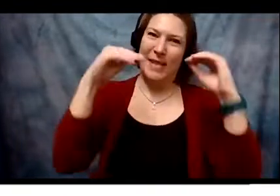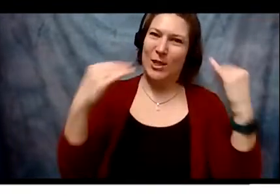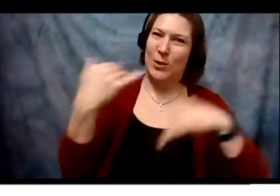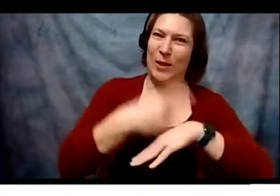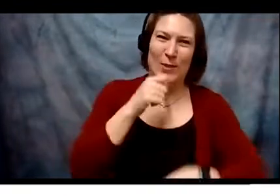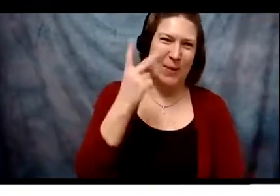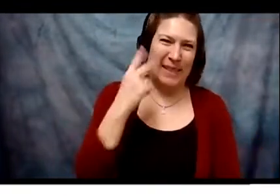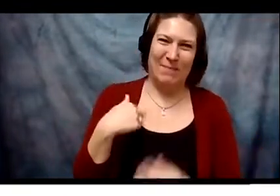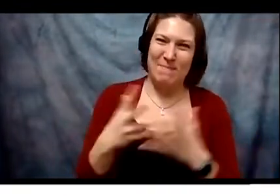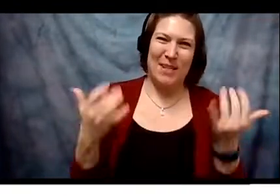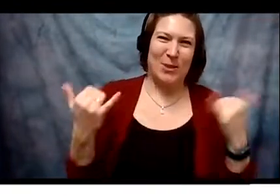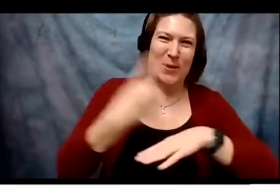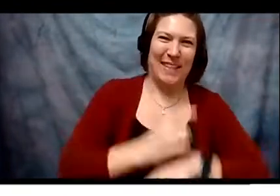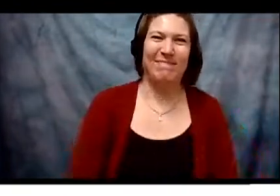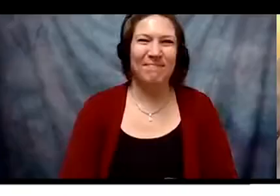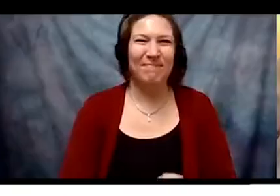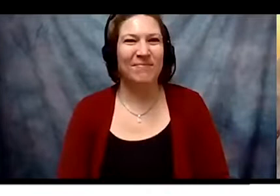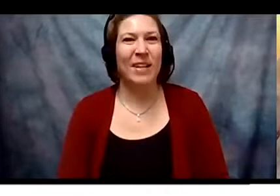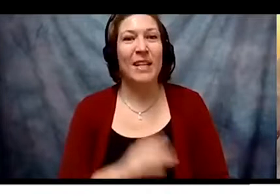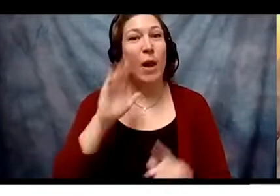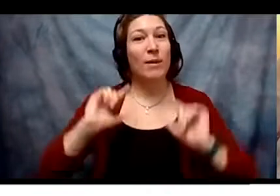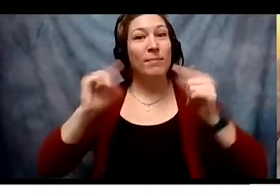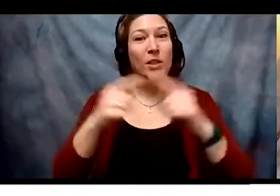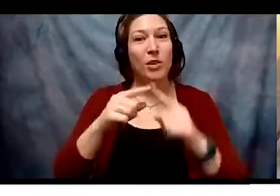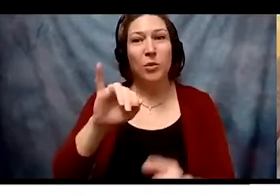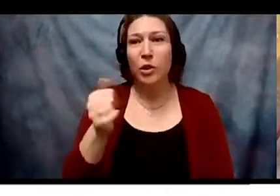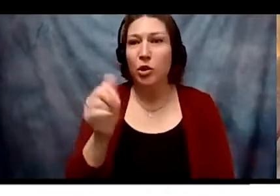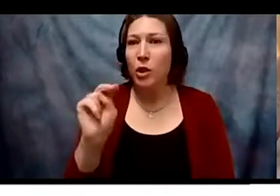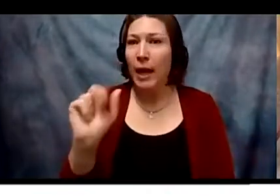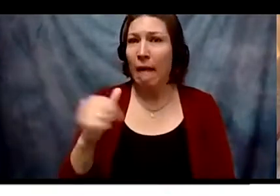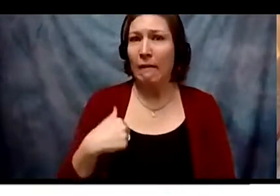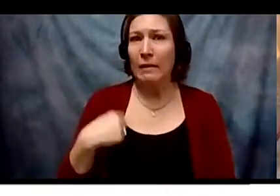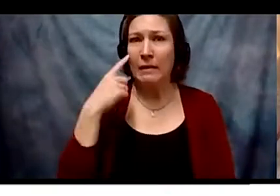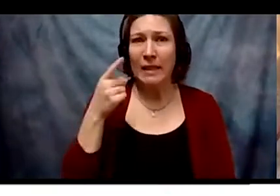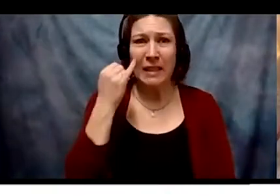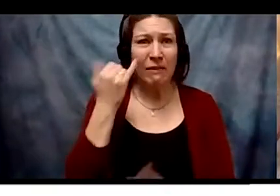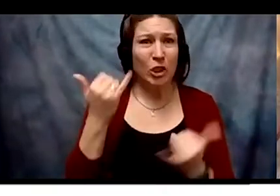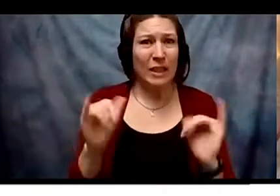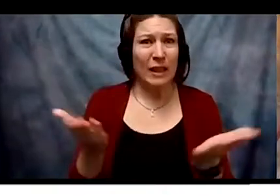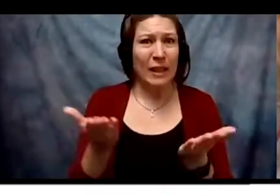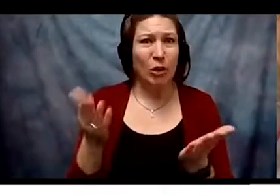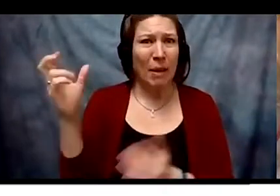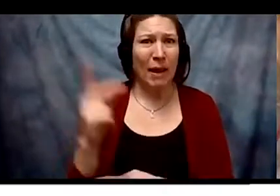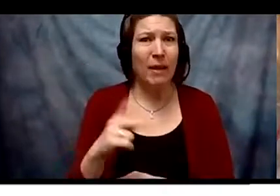me that much. And I will pass it to Jana. She's back. Yes, I'm here.